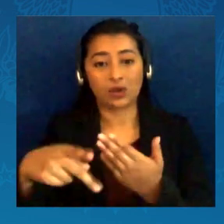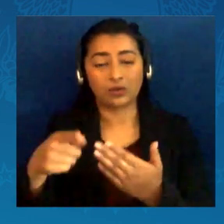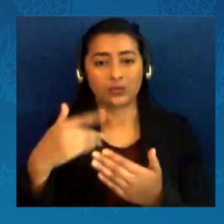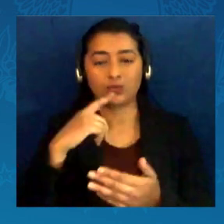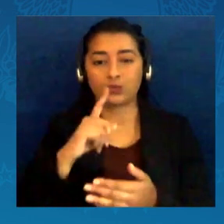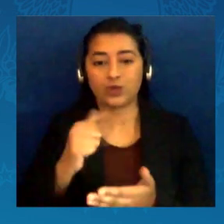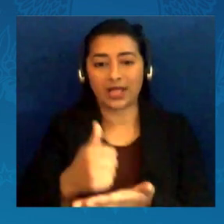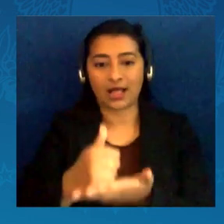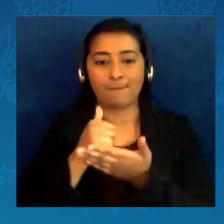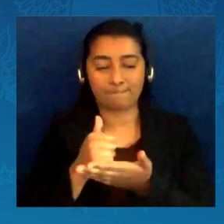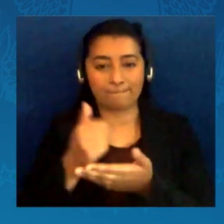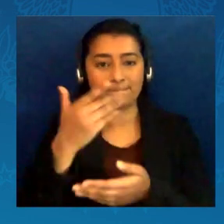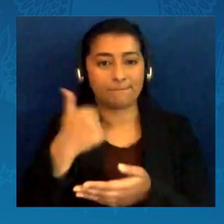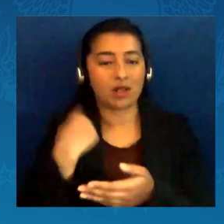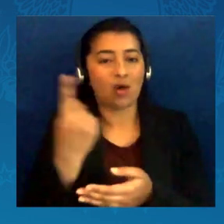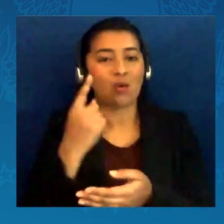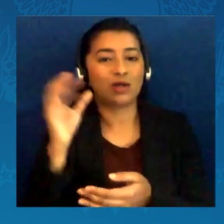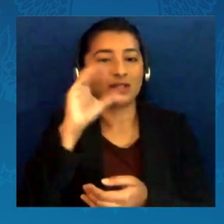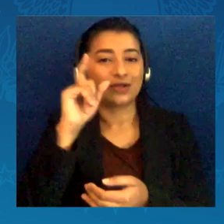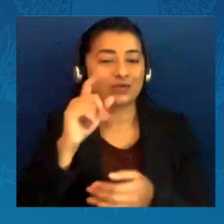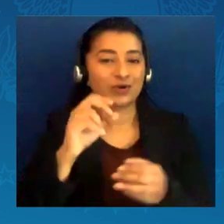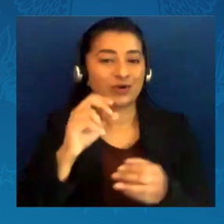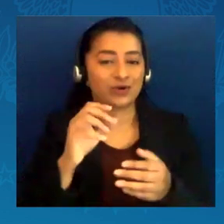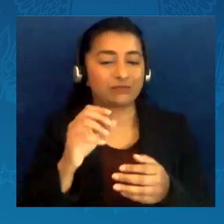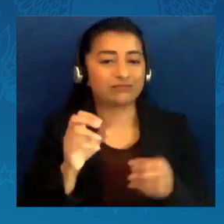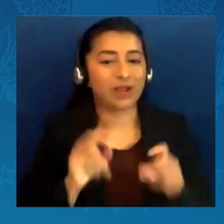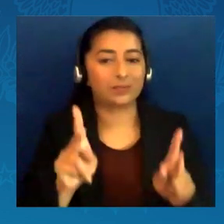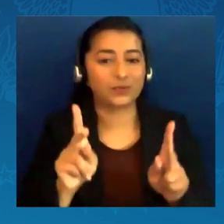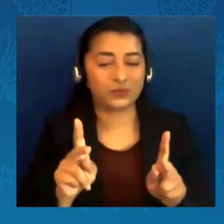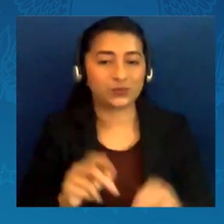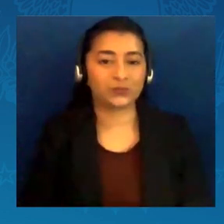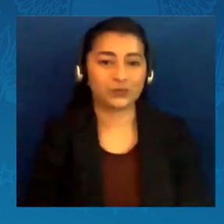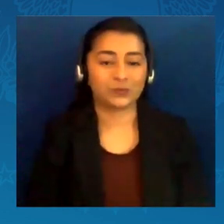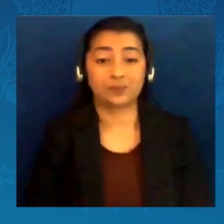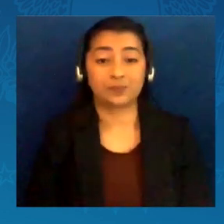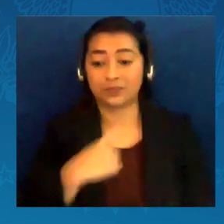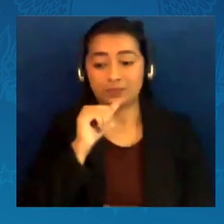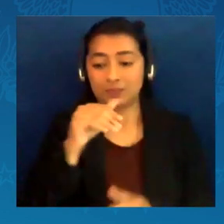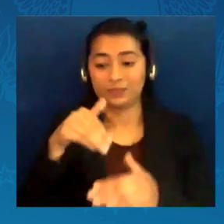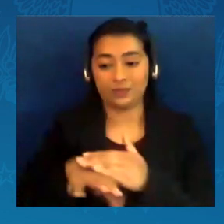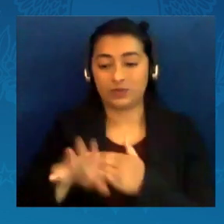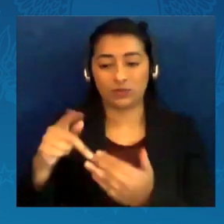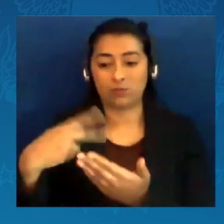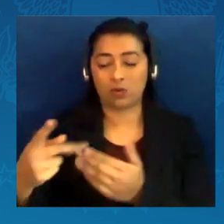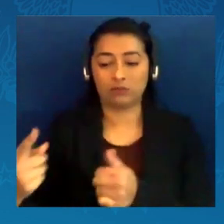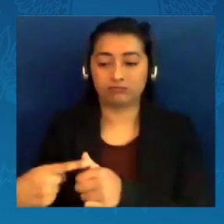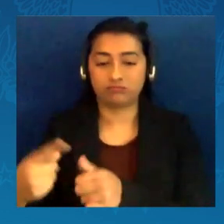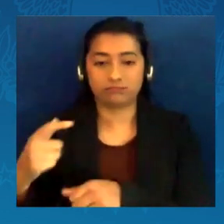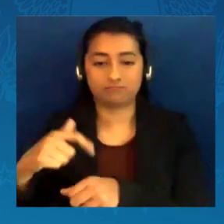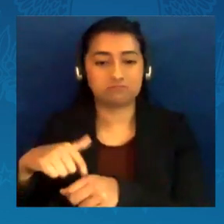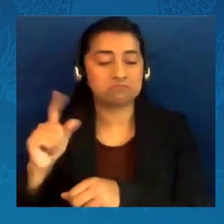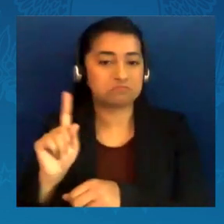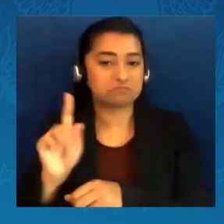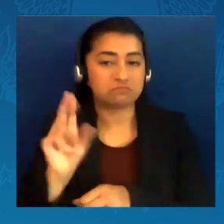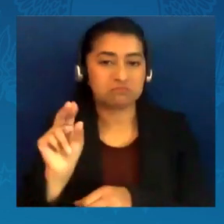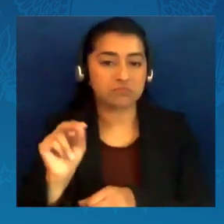and terms that I see didn't come into the program originally. I just came in as a physics major and then I was able to join the program